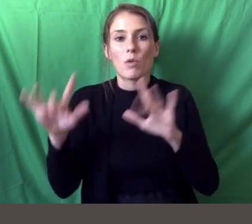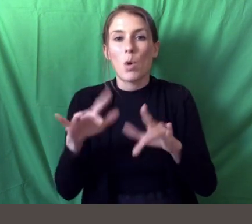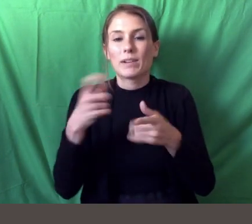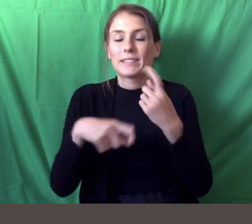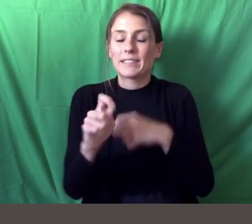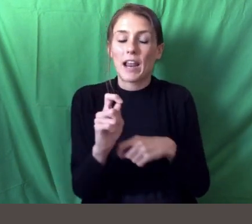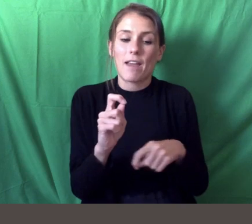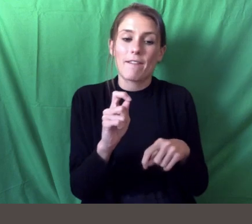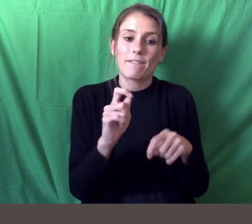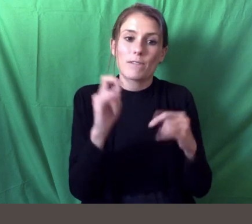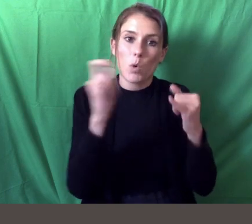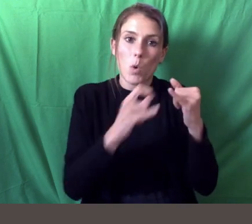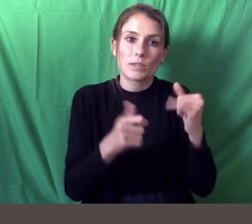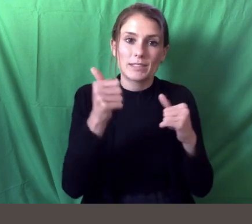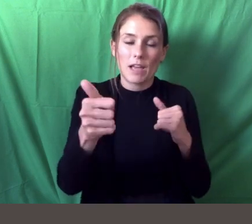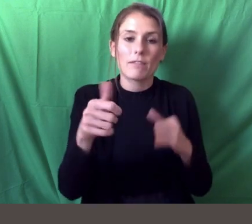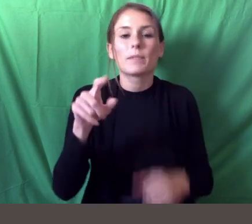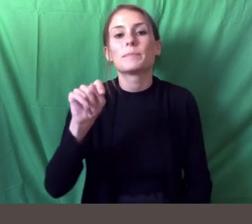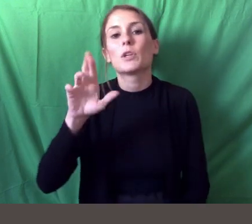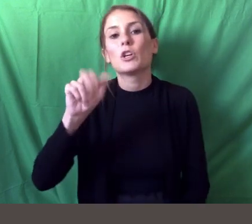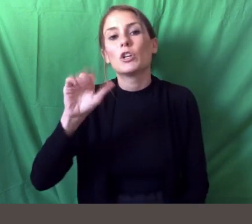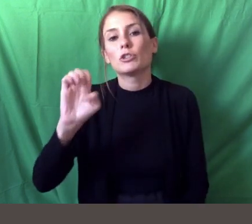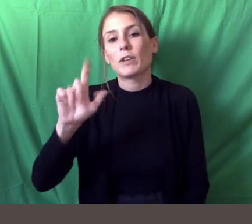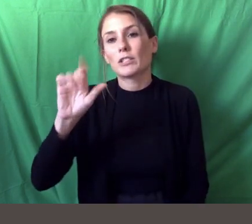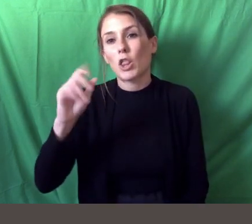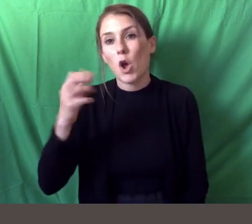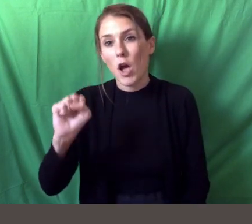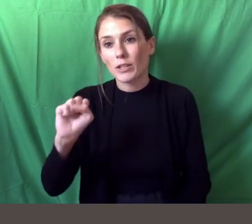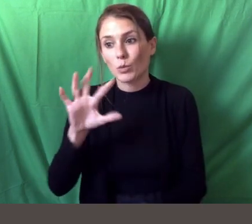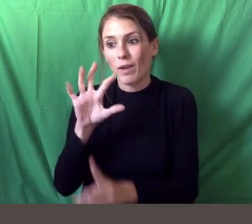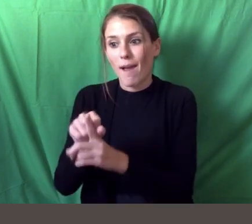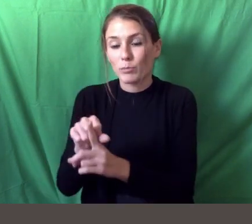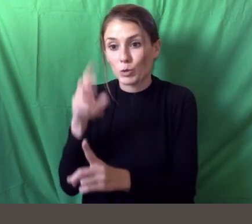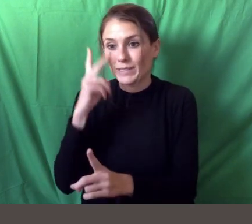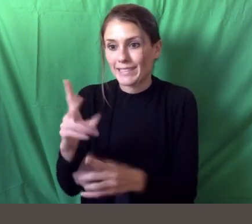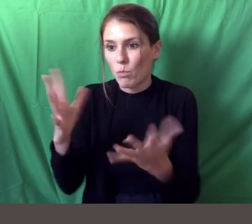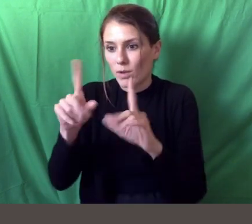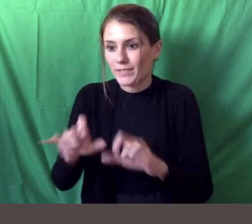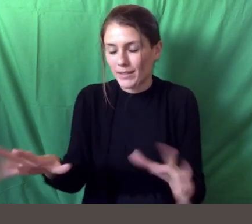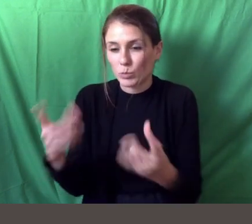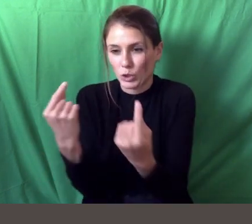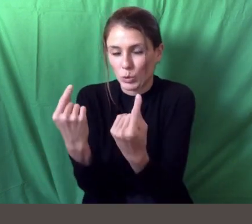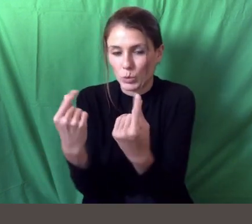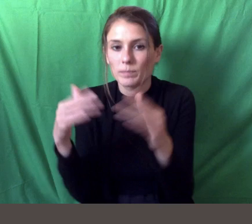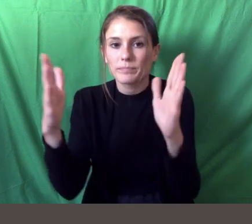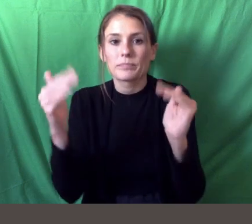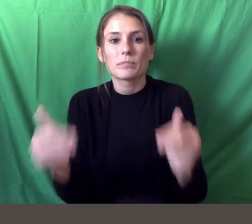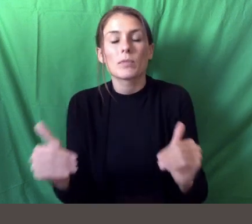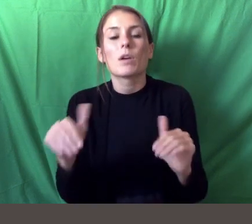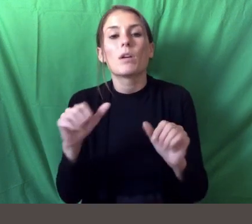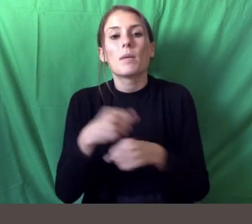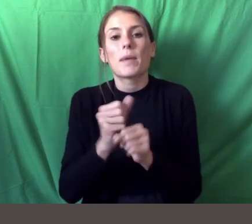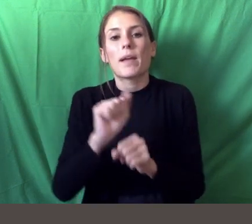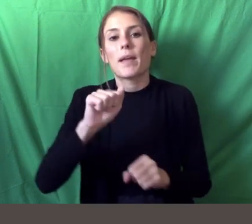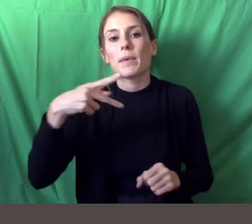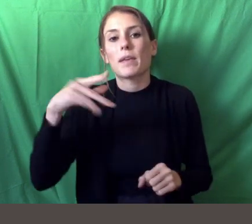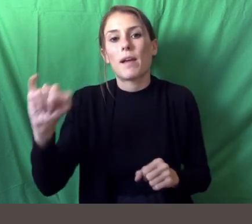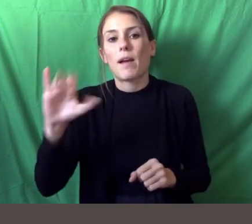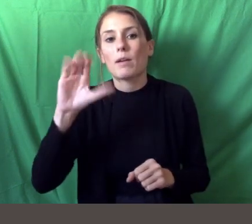You can capture trace logs to help see what your tests are actually doing. You can make API calls as well as UI interactions.